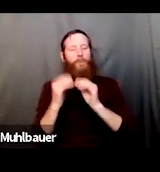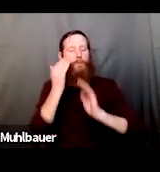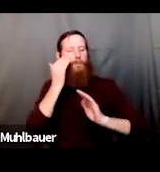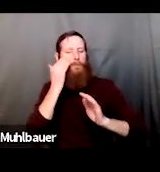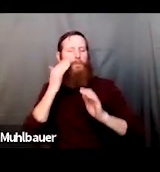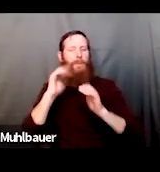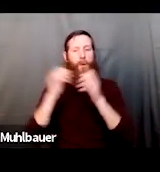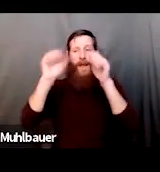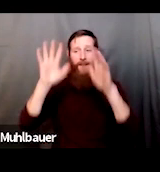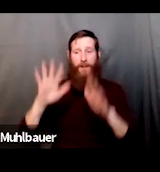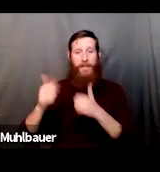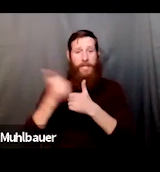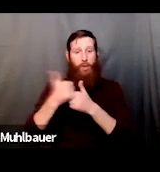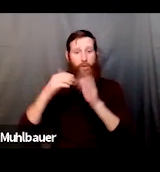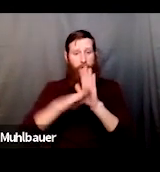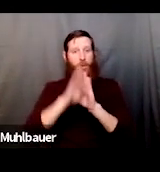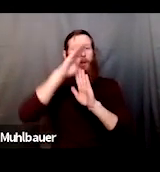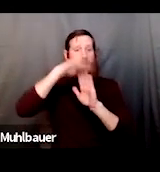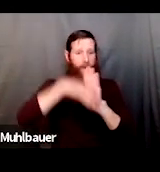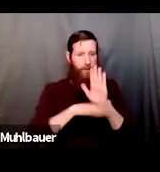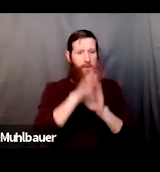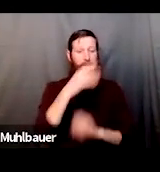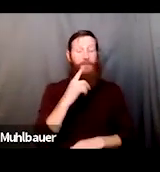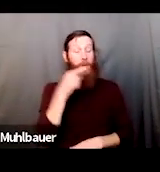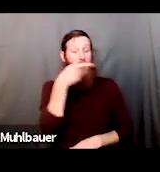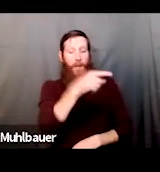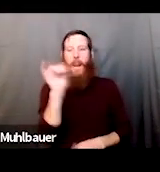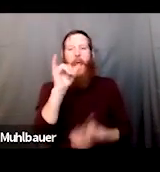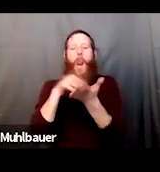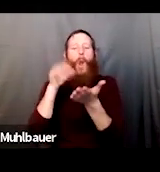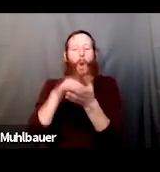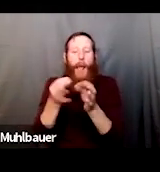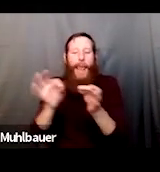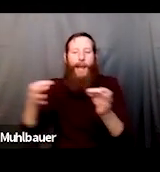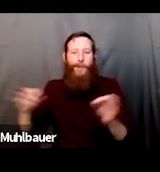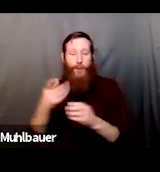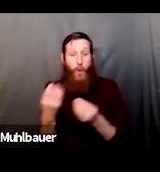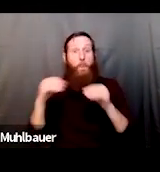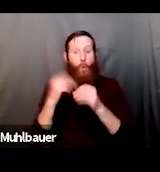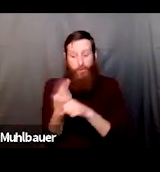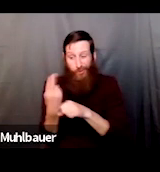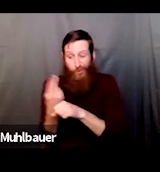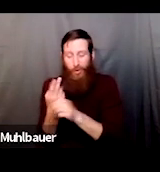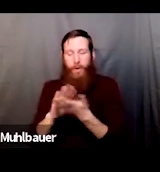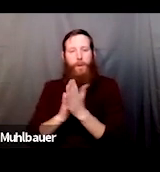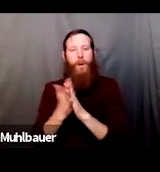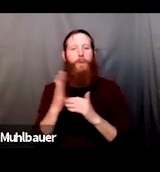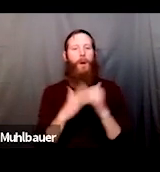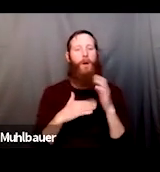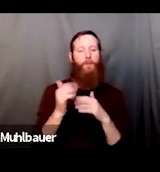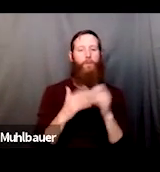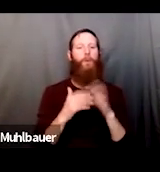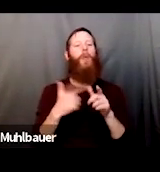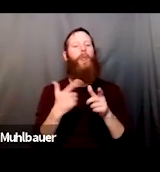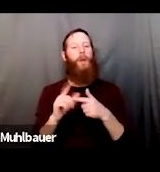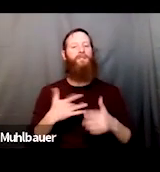It will become like learning a foreign language, the more you use it, the more comfortable you get with it and it will start to become intuitive.